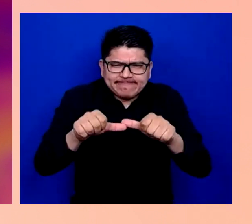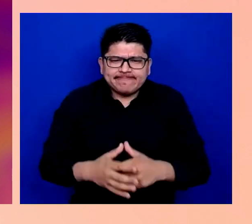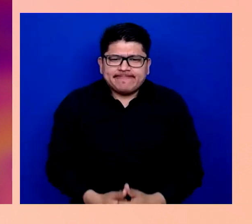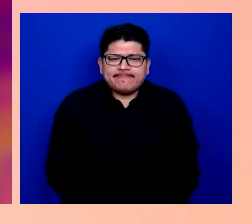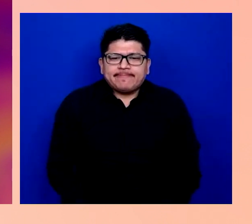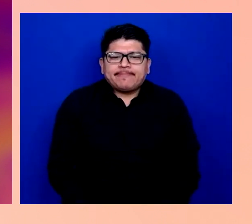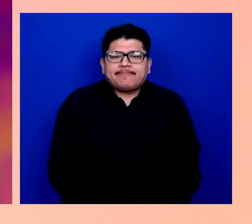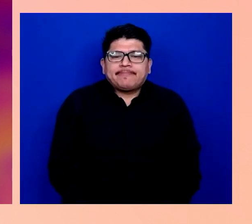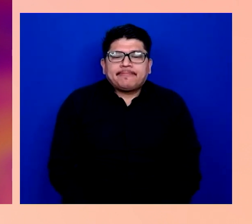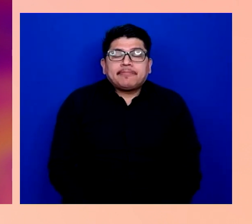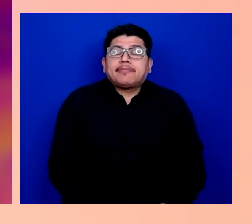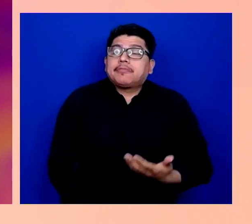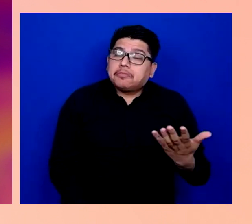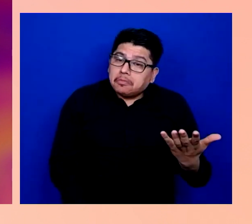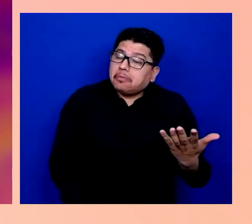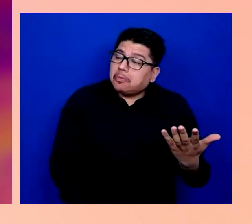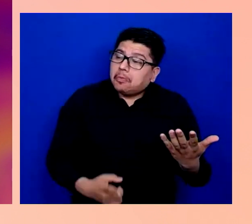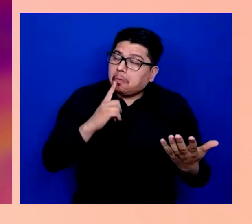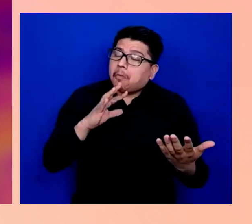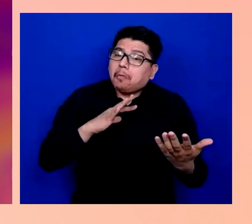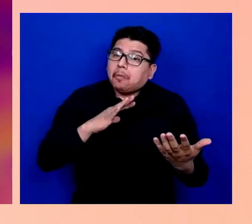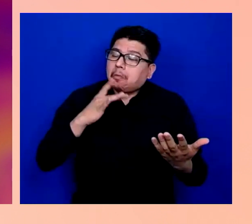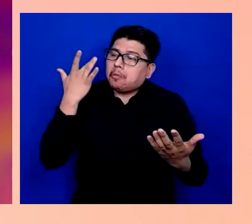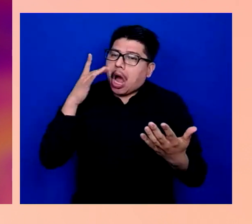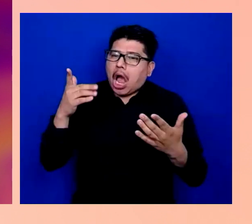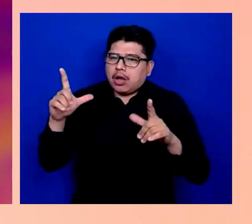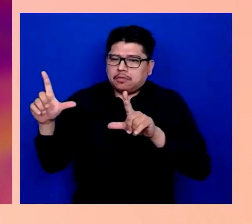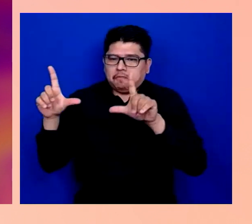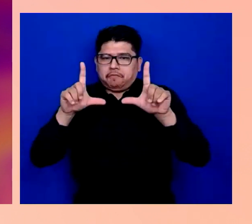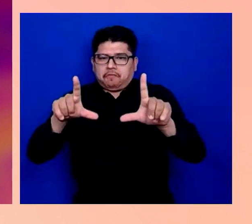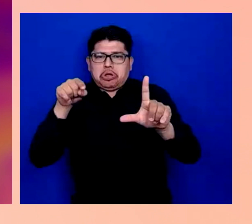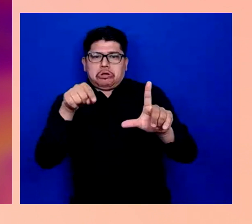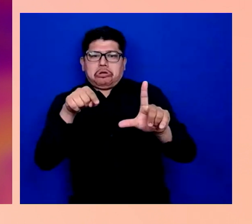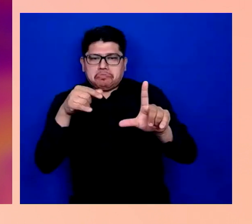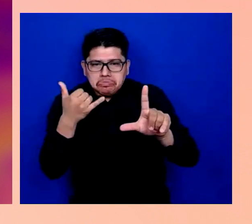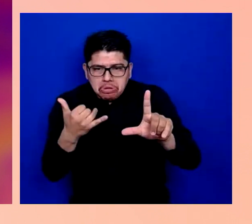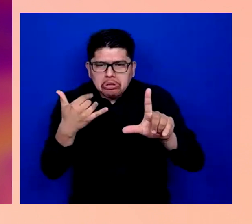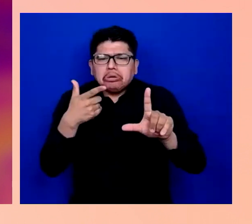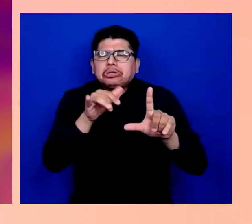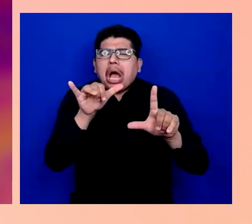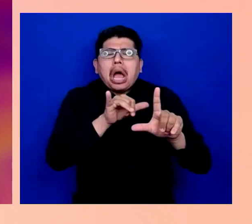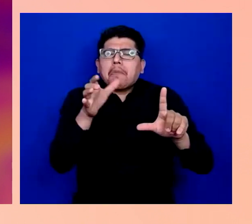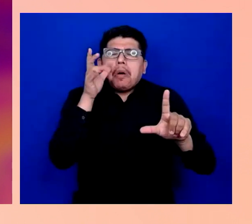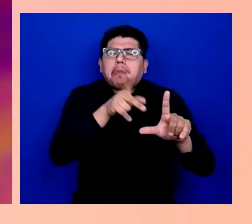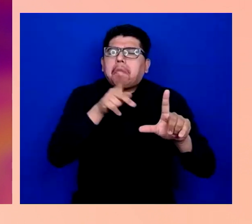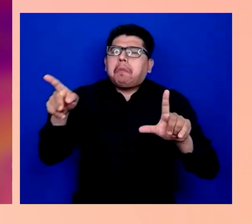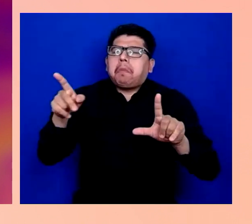Cathy, something similar, in one of our co-creation sessions for this toolkit,